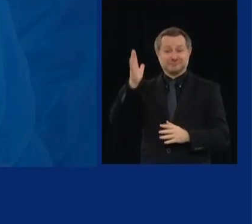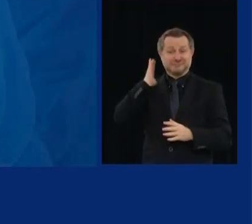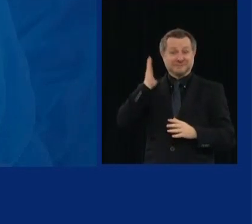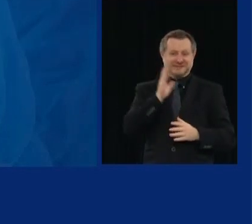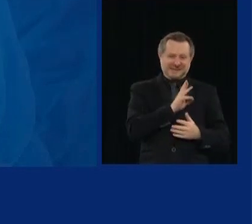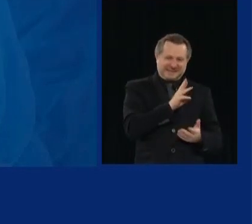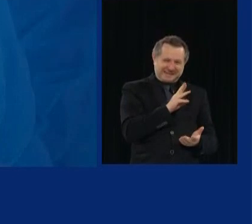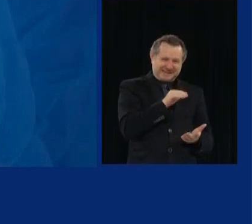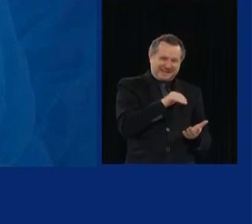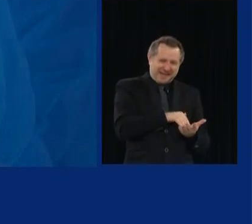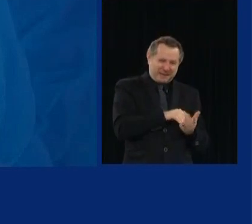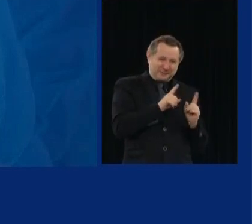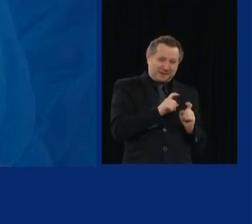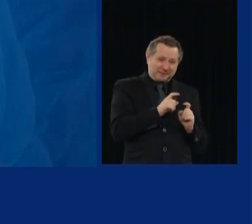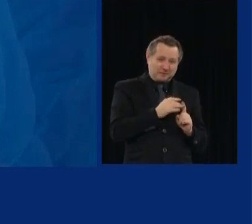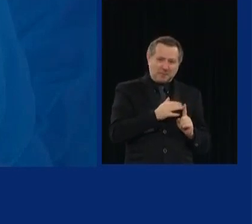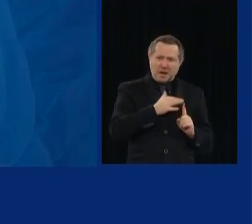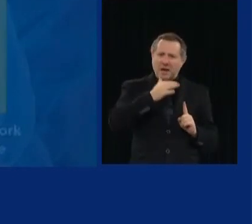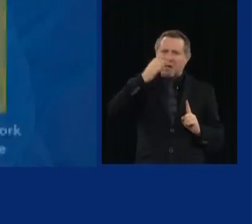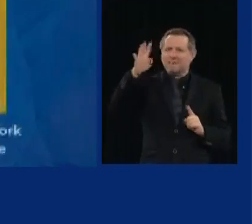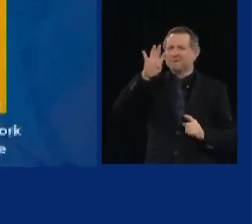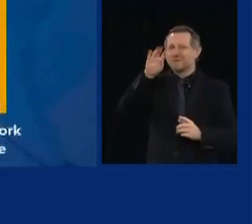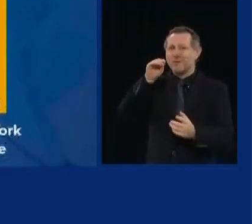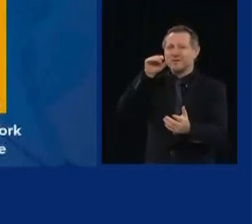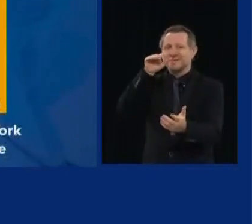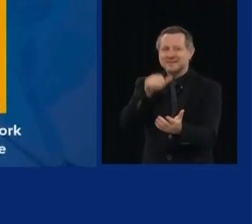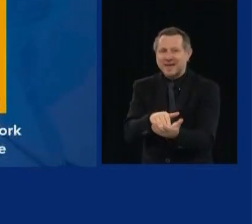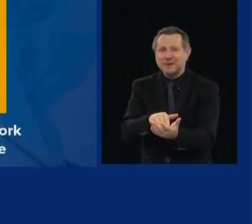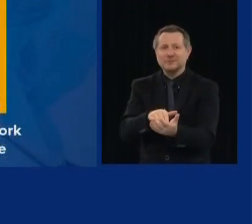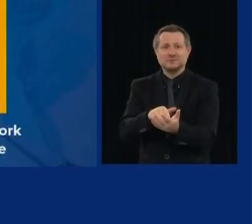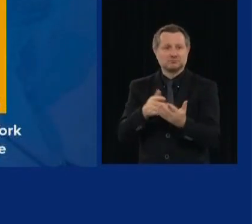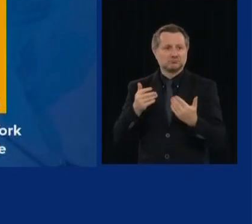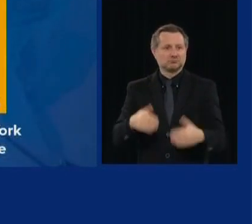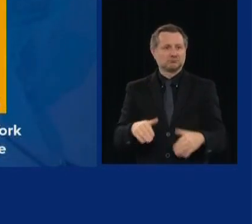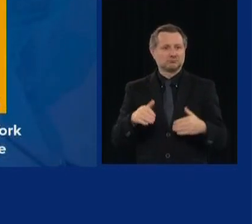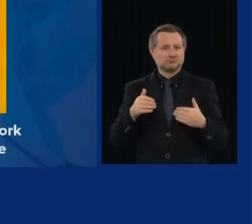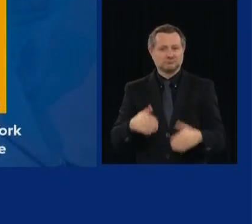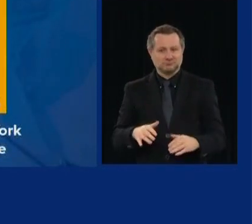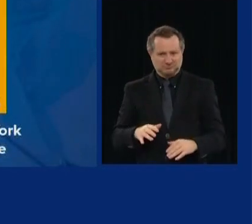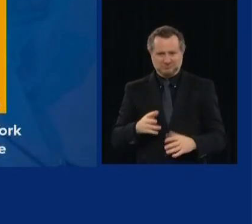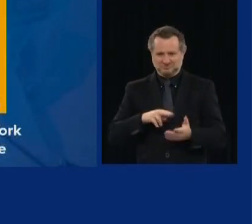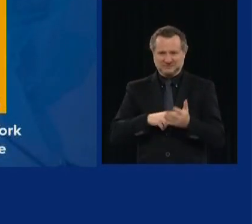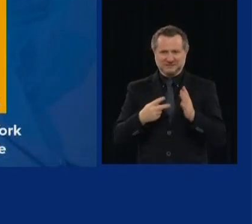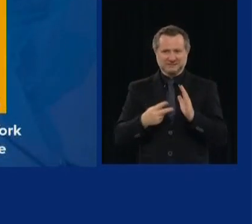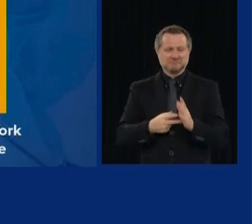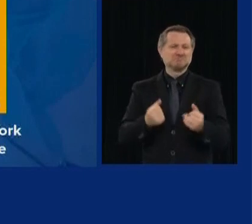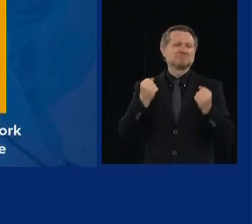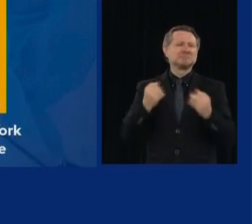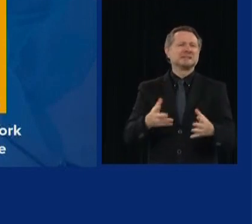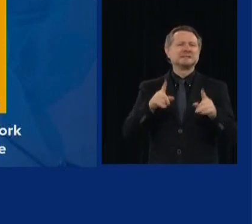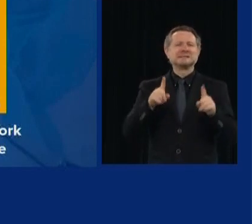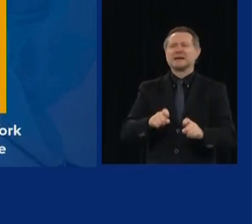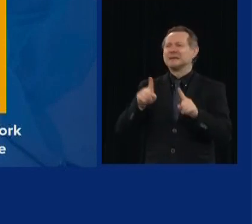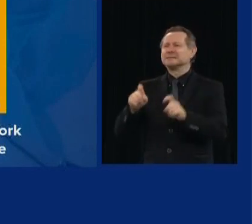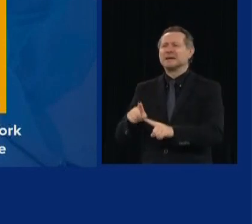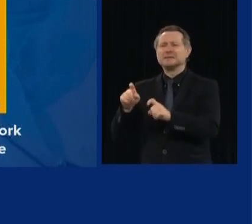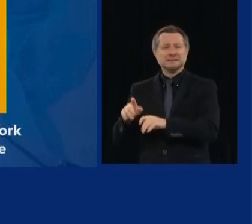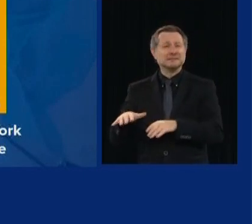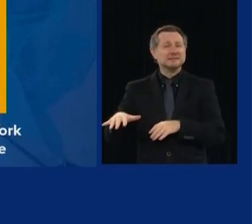SO THAT'S MAY 17th. WE STARTED WITH ABOUT 6,000 TESTS.